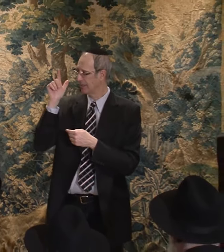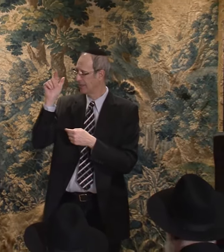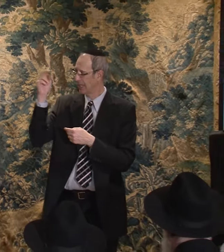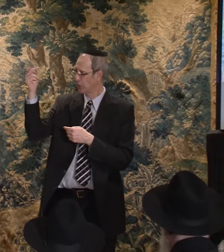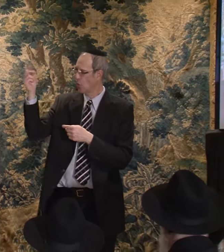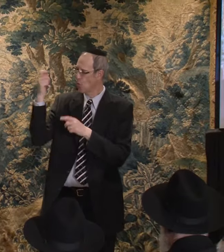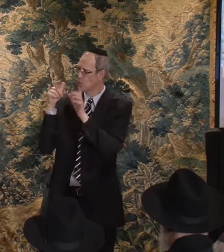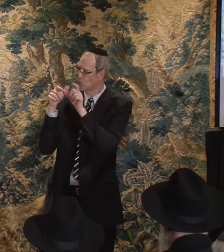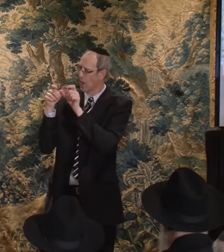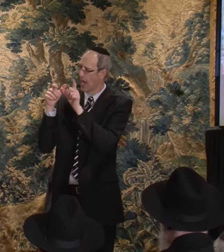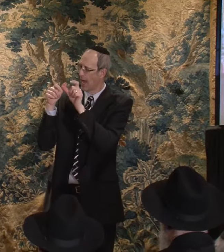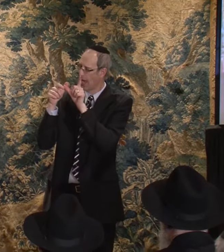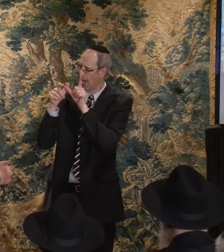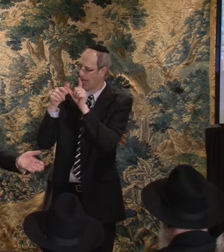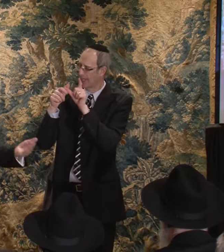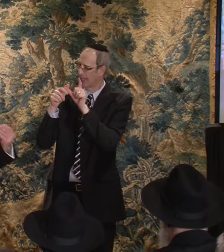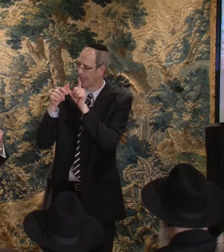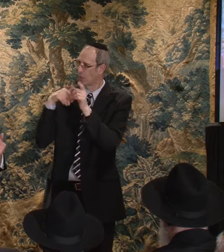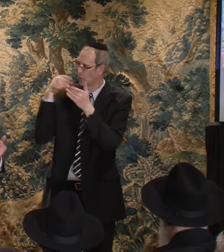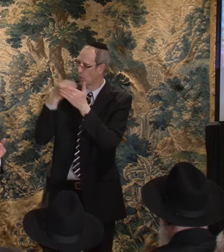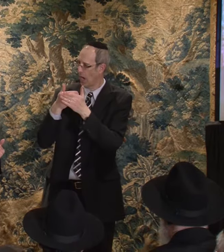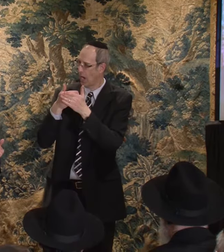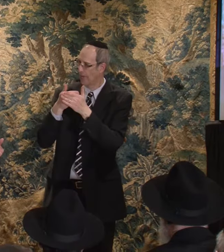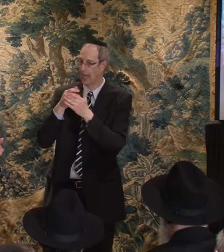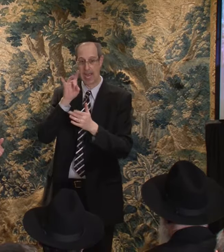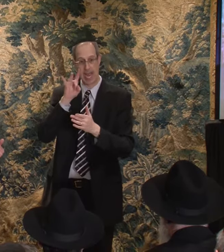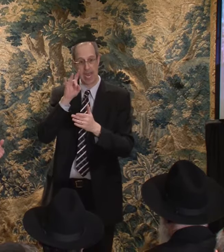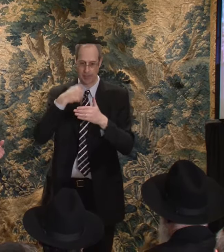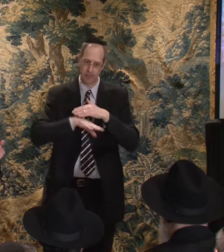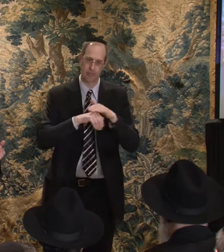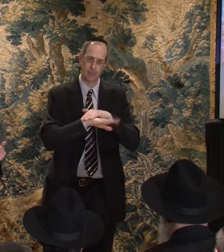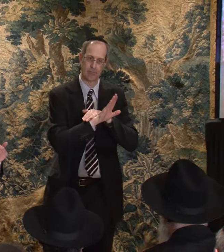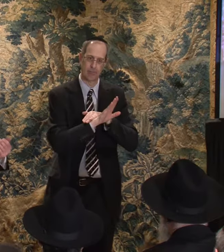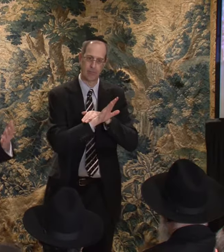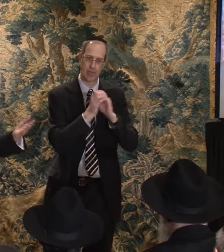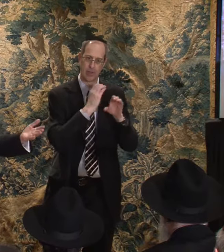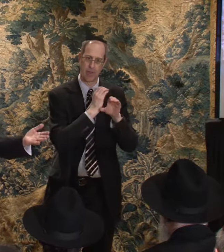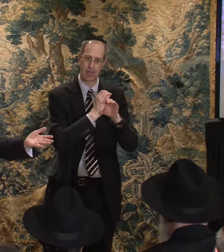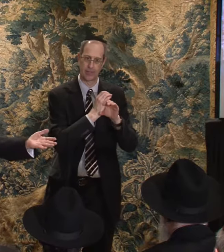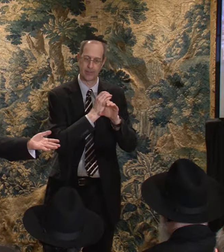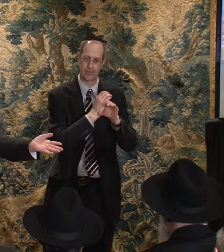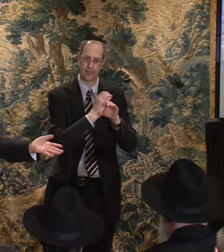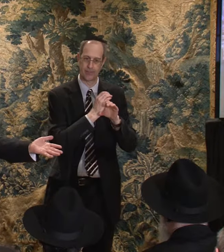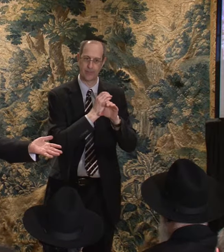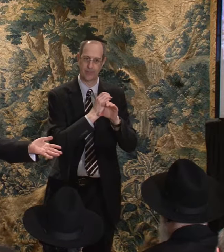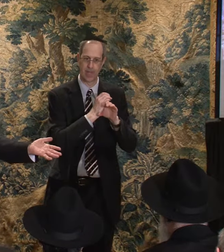make the bus so all the eight boys got on already and the kids started yelling